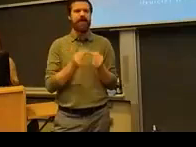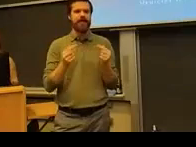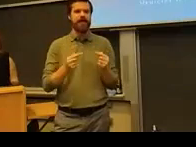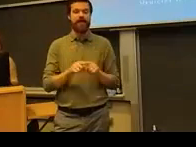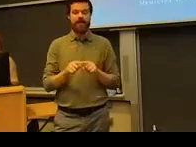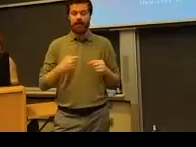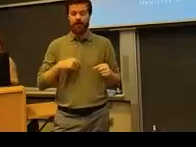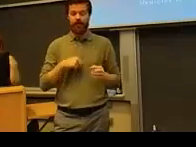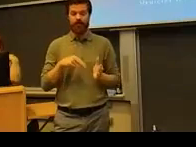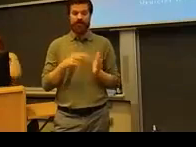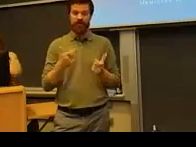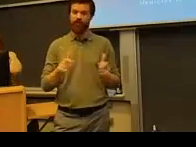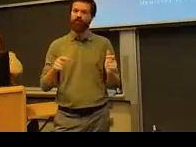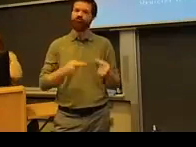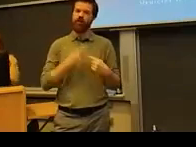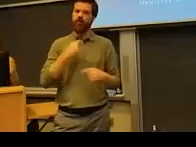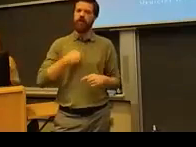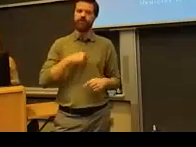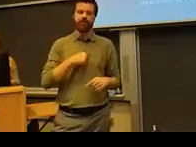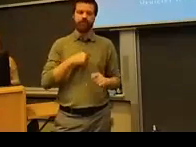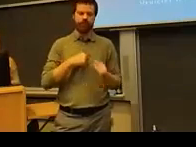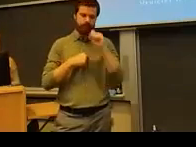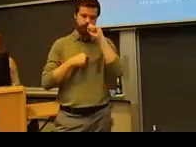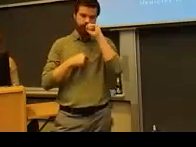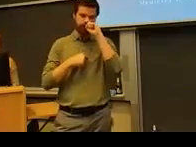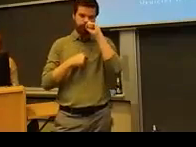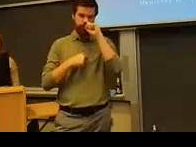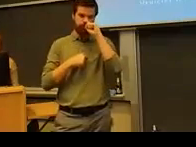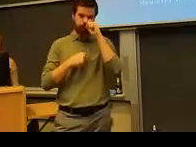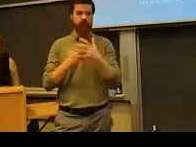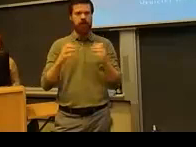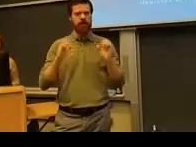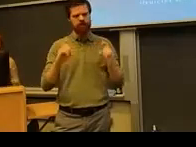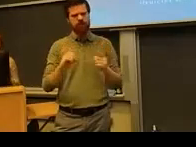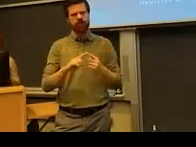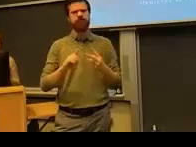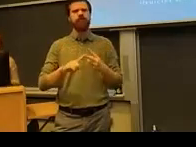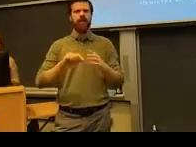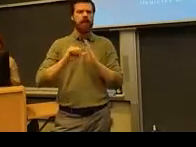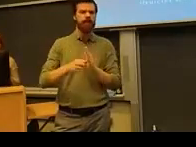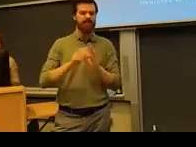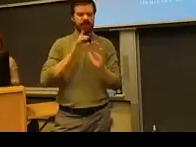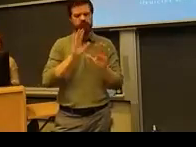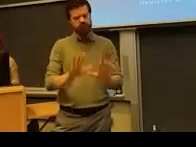that's been a huge struggle for us um but a lot of education and a lot of emphasis on it's okay um